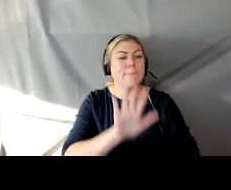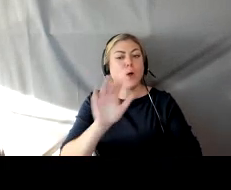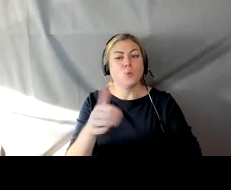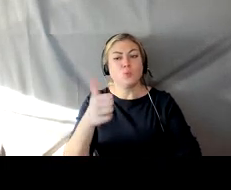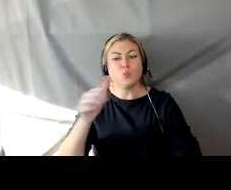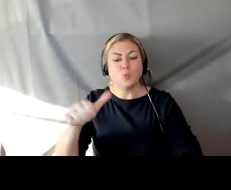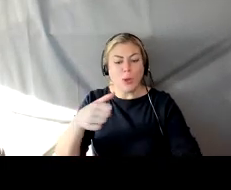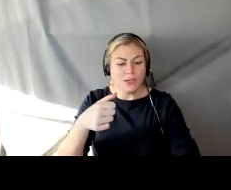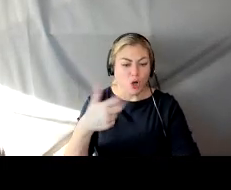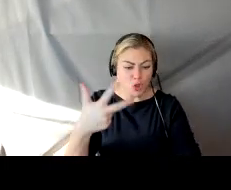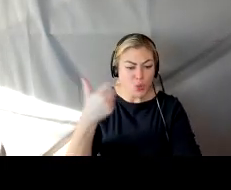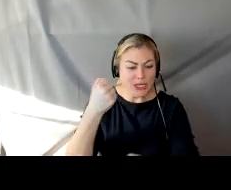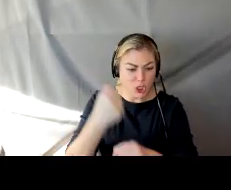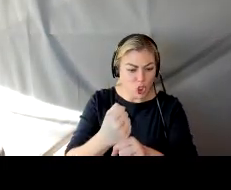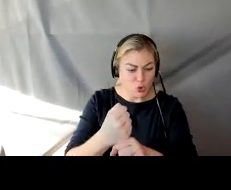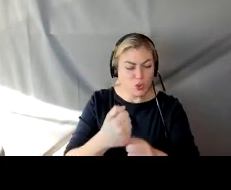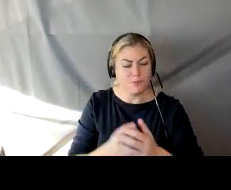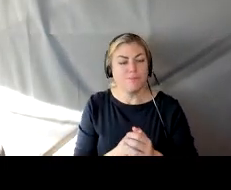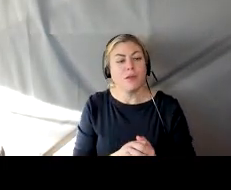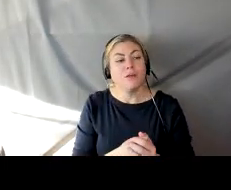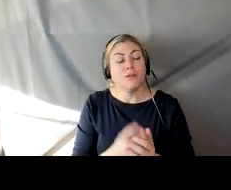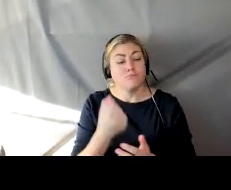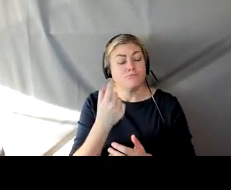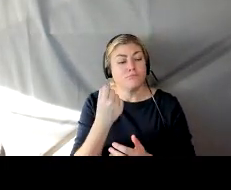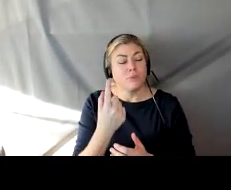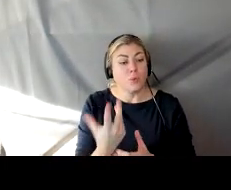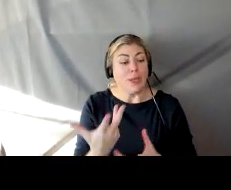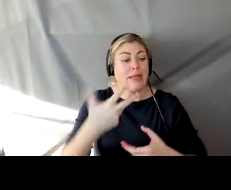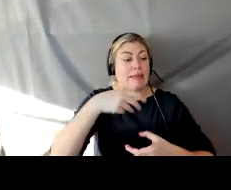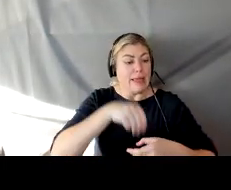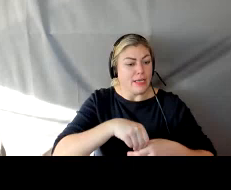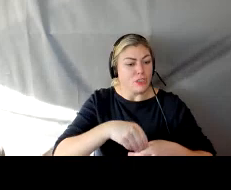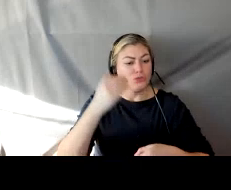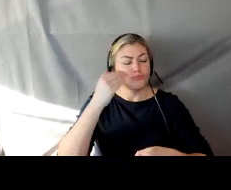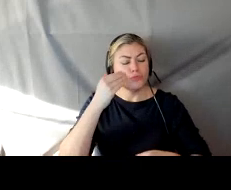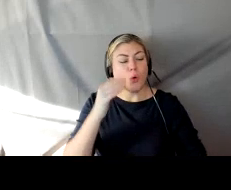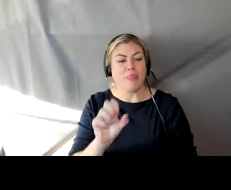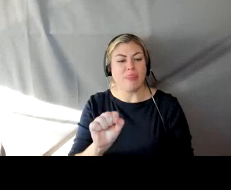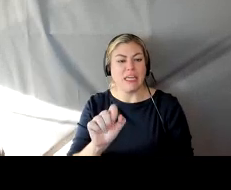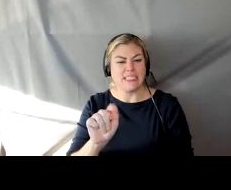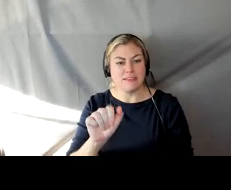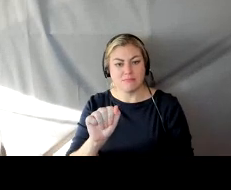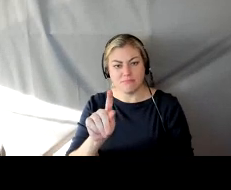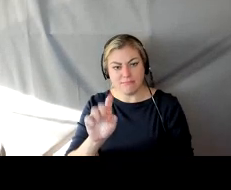We engaged with stakeholders such as the Great Dismal Swamp Collaborative and we